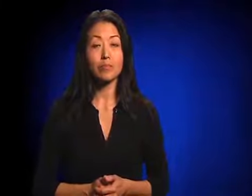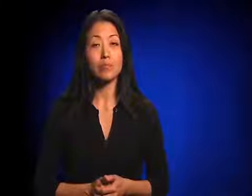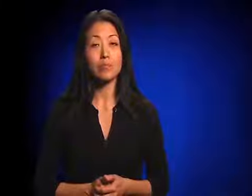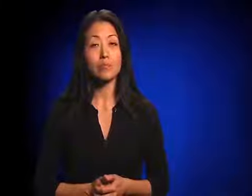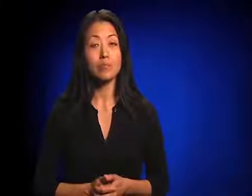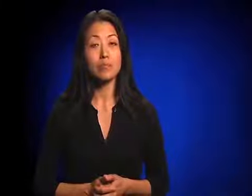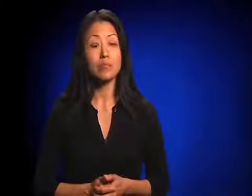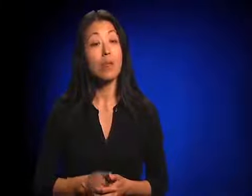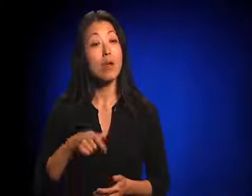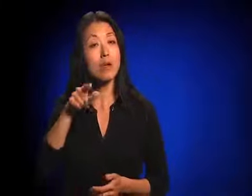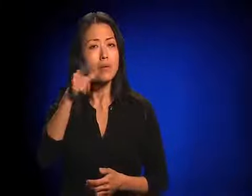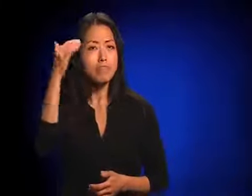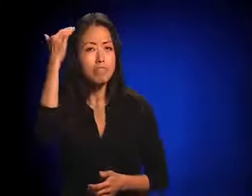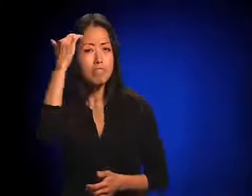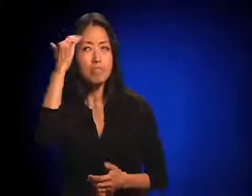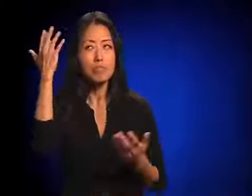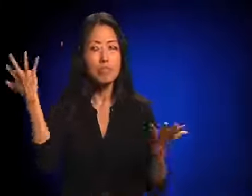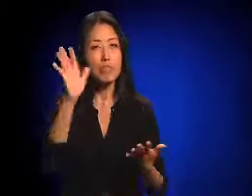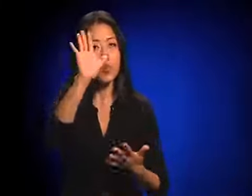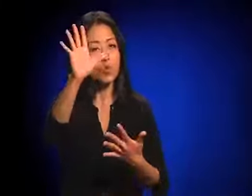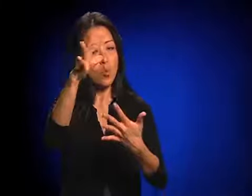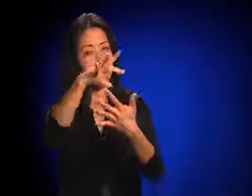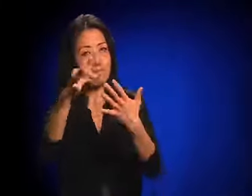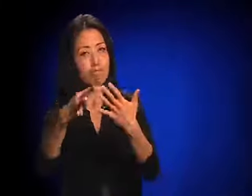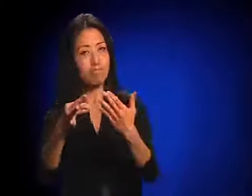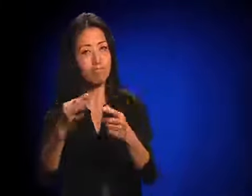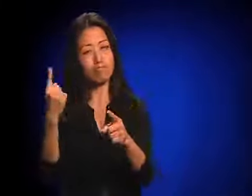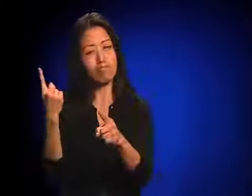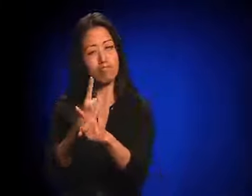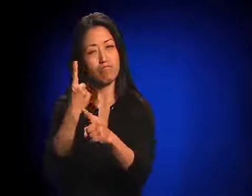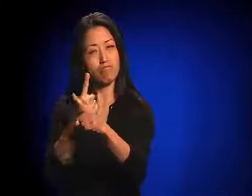Knowing reasonable options that you can request for emergency interpreting